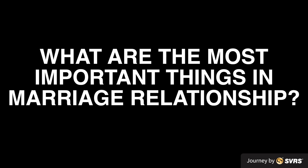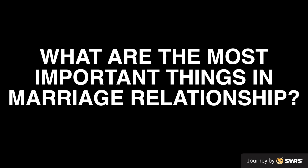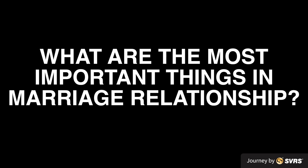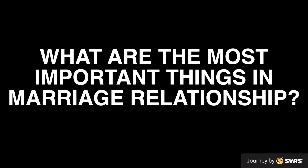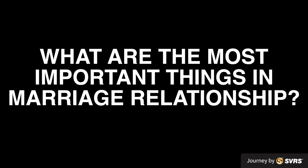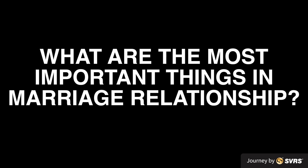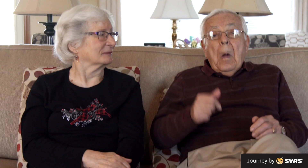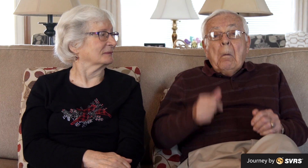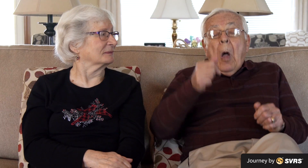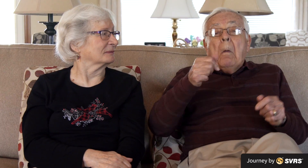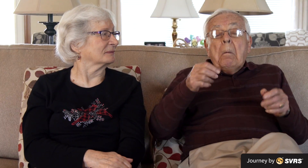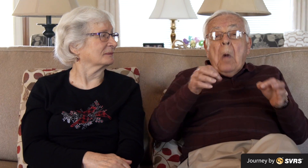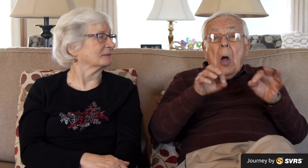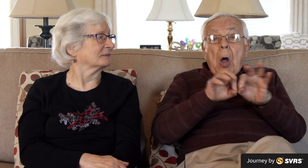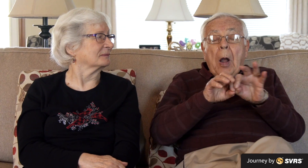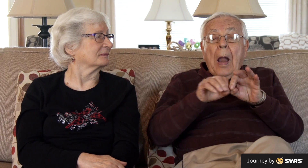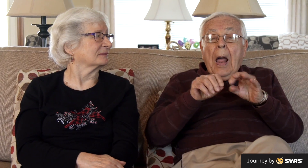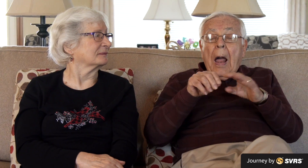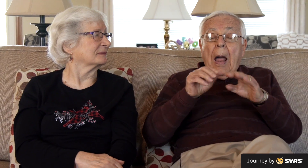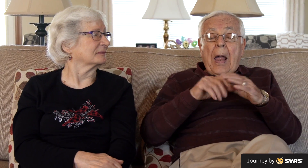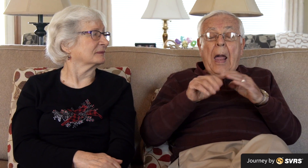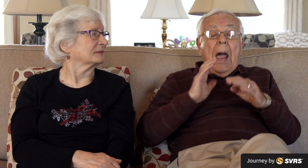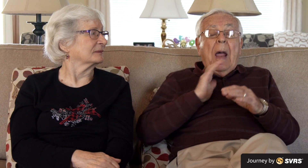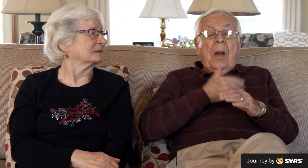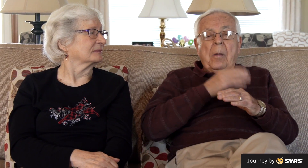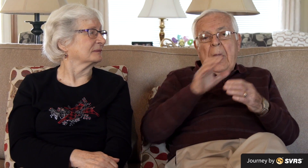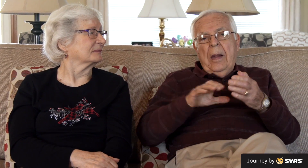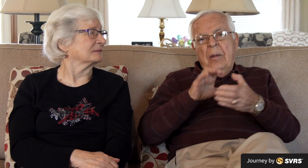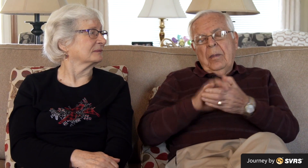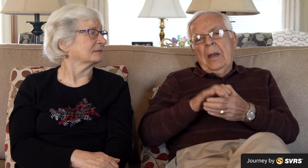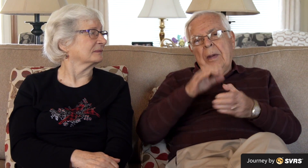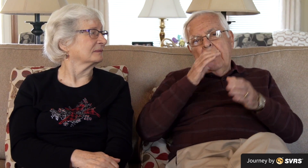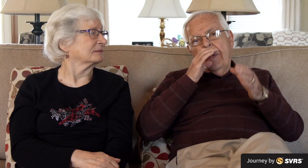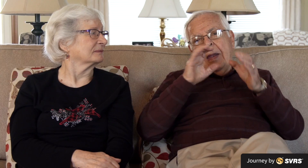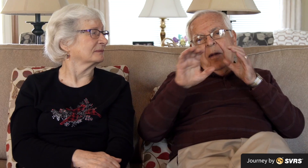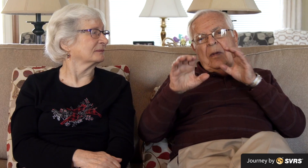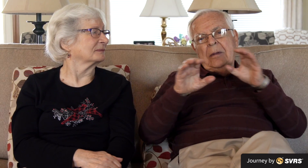The most important thing in our marriage is COMMUNICATION!